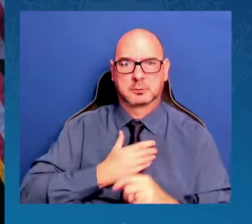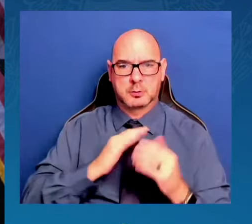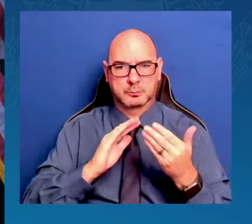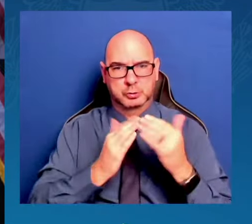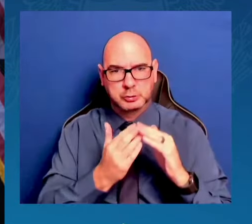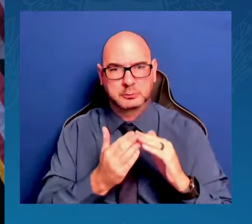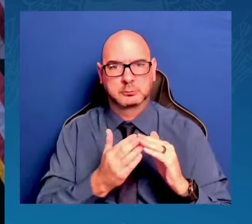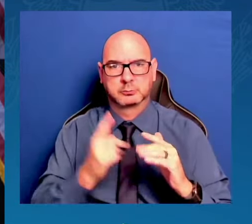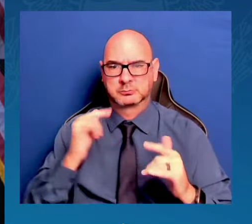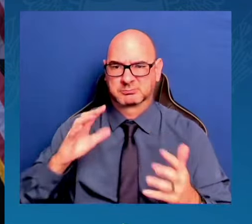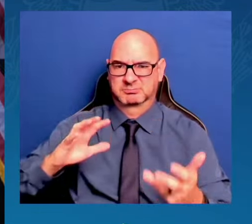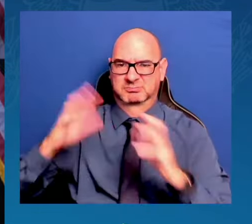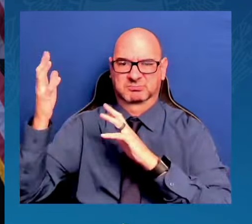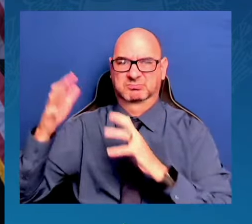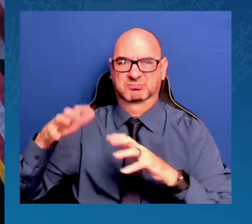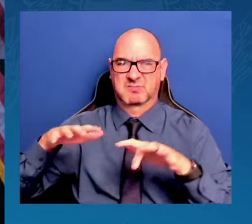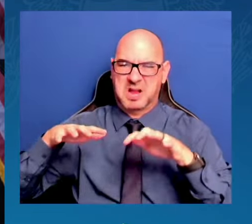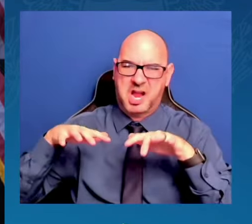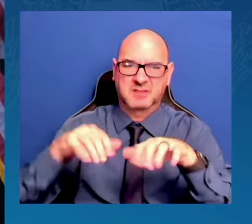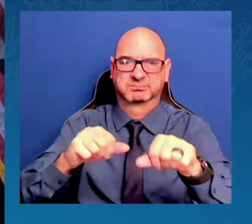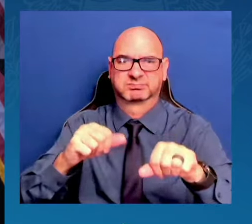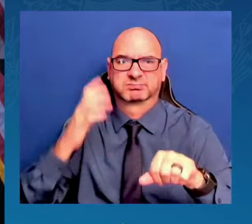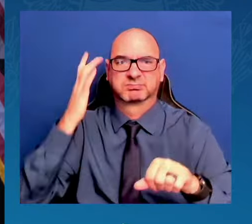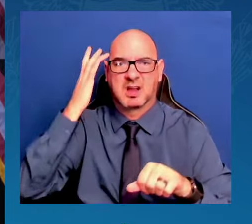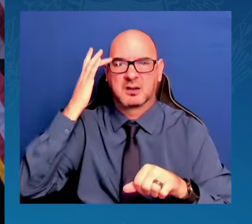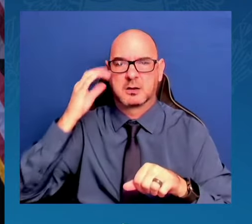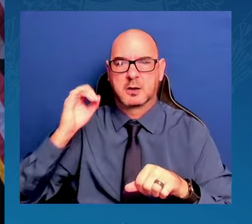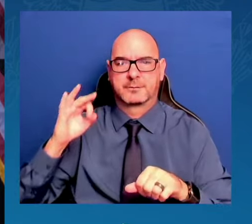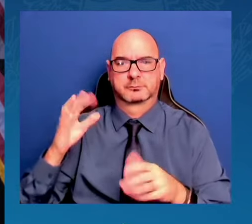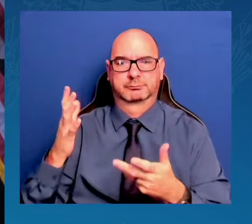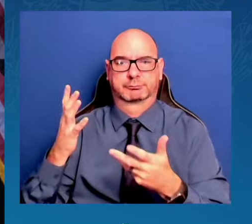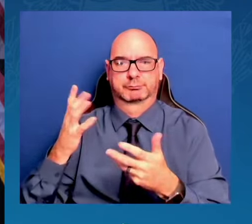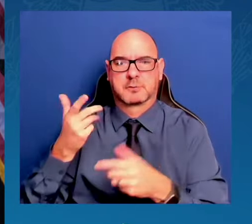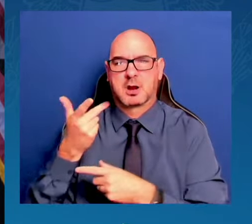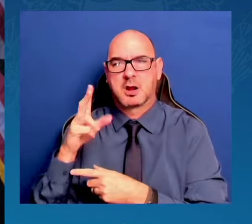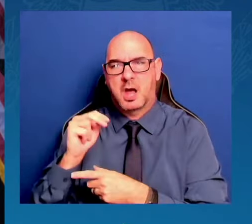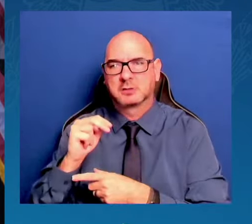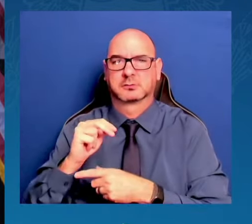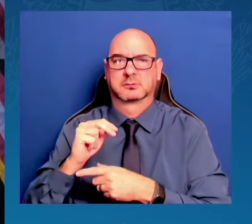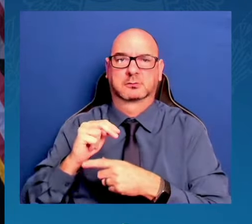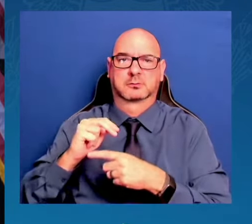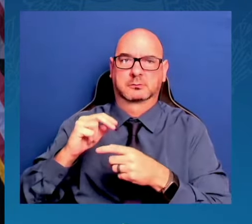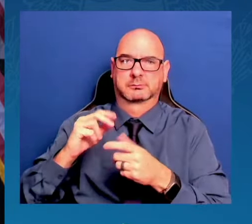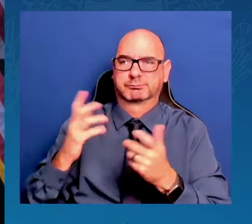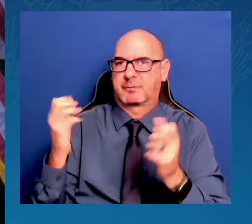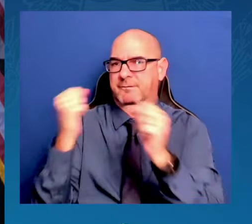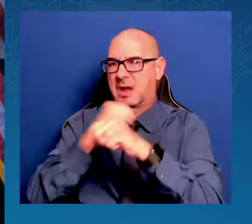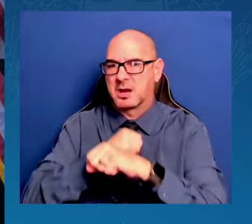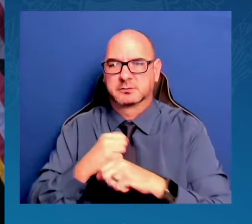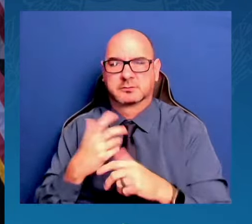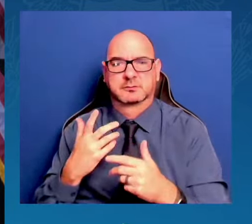So Doug and I join the President and Dr. Biden and I know everyone here in mourning for those who were killed,